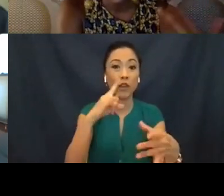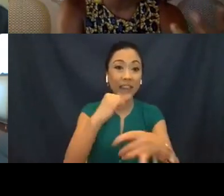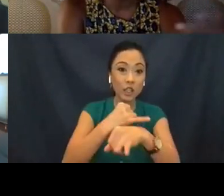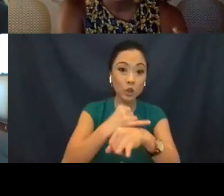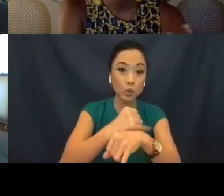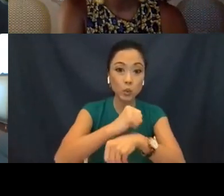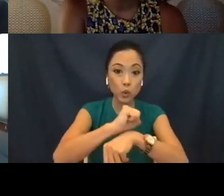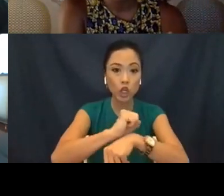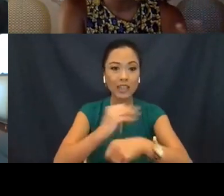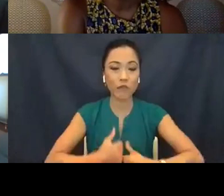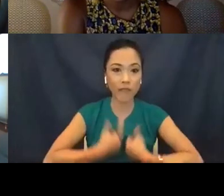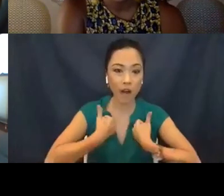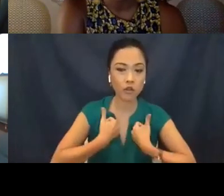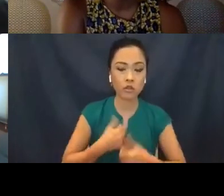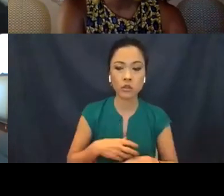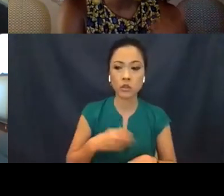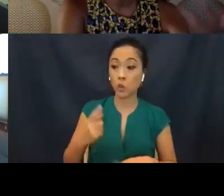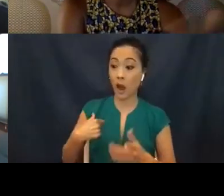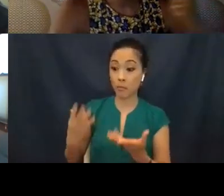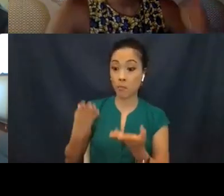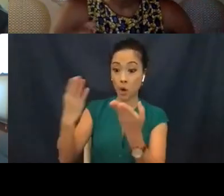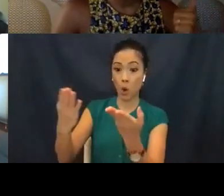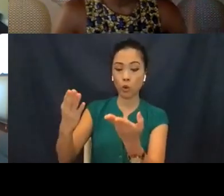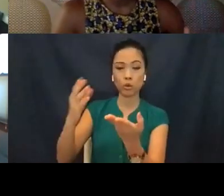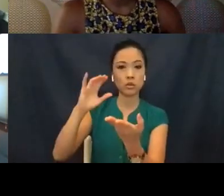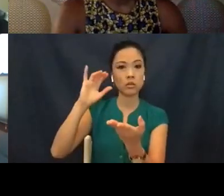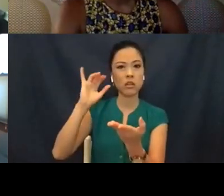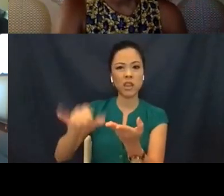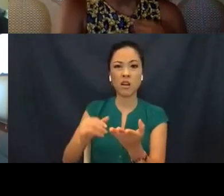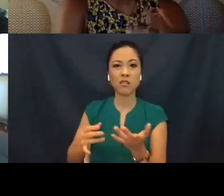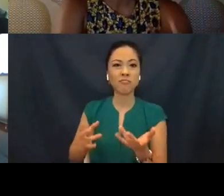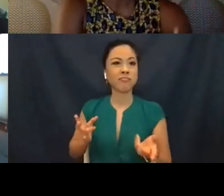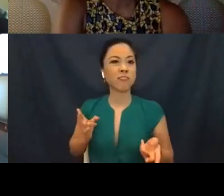that I propose that we are on, part of that urgency is that